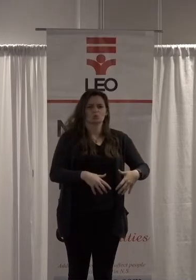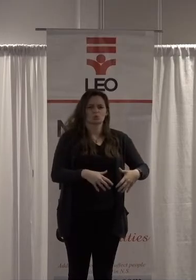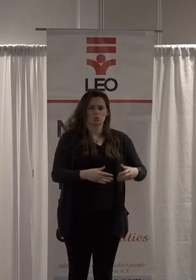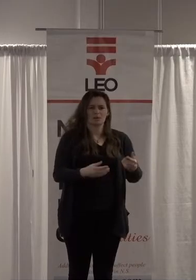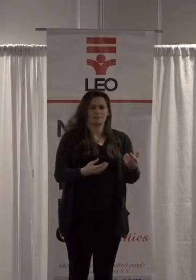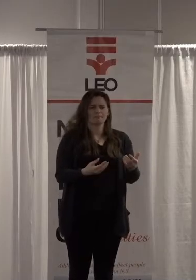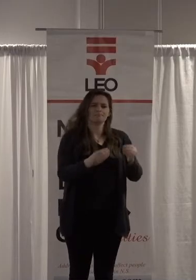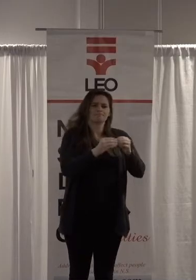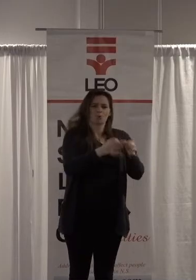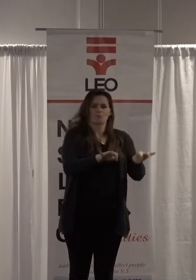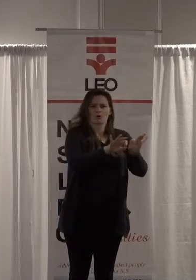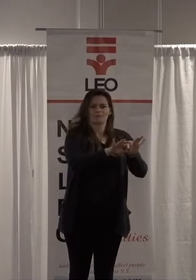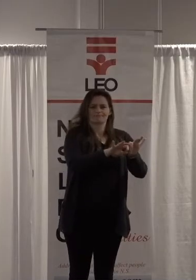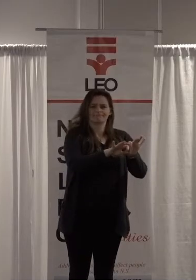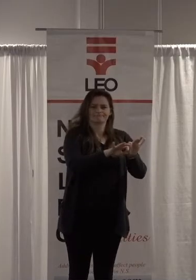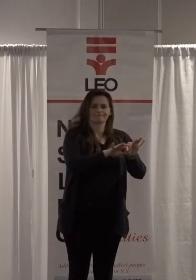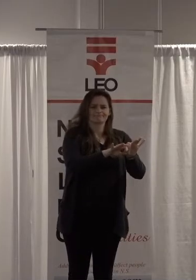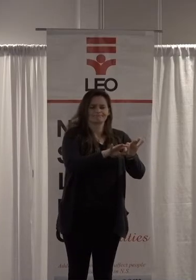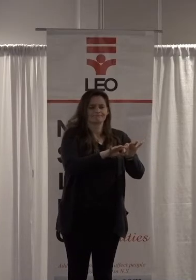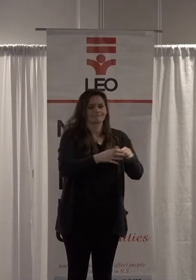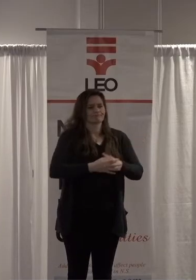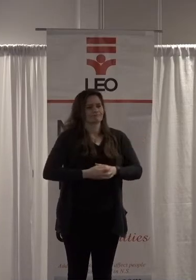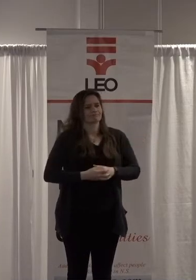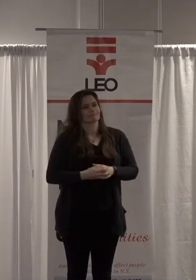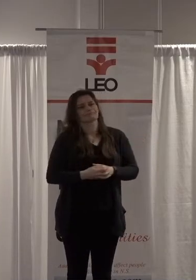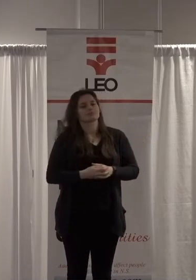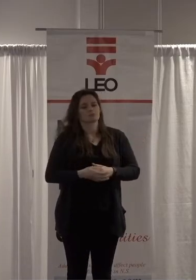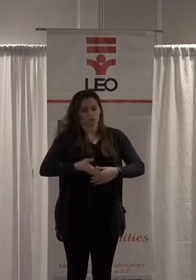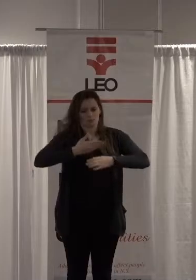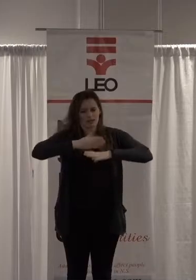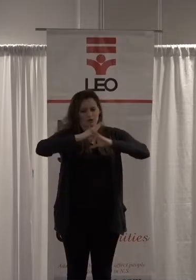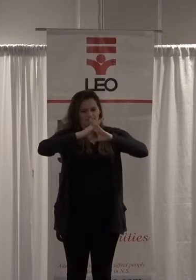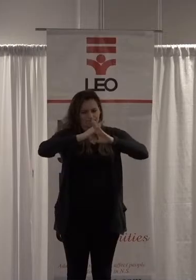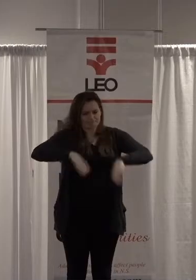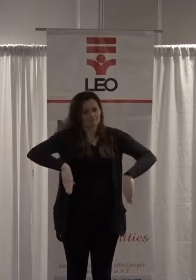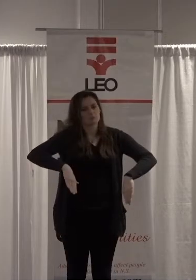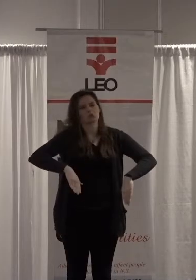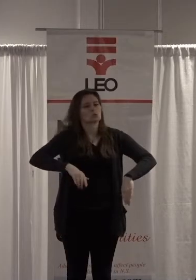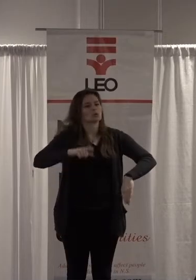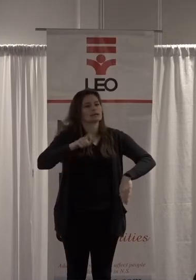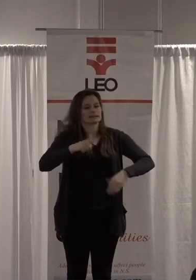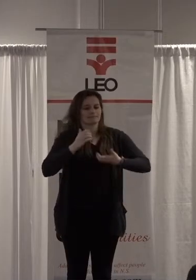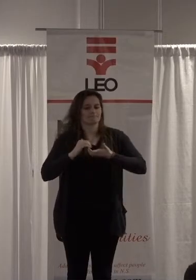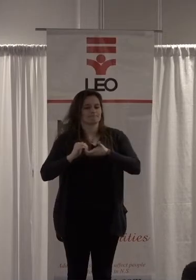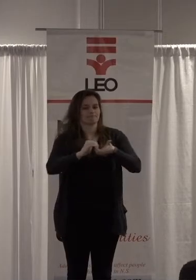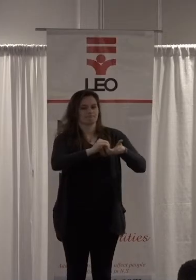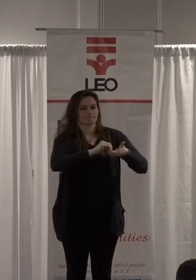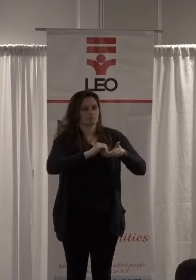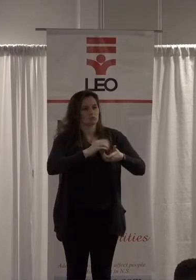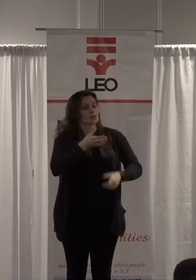PUSHING AGAINST BARRIERS TAKES COMMITMENT FROM ALL OF US TO LISTEN, LEARN, AND TO LEAD TOGETHER.